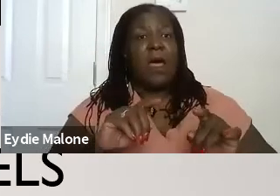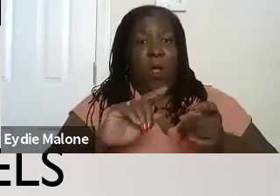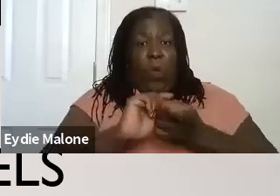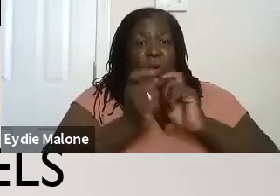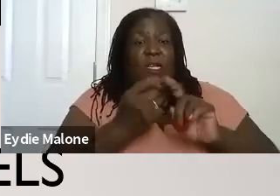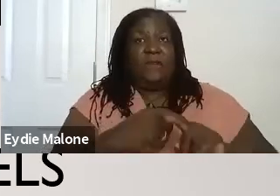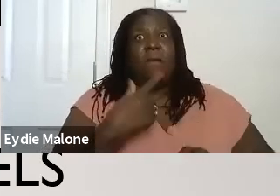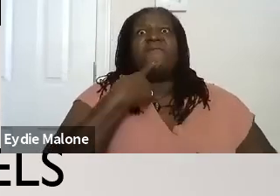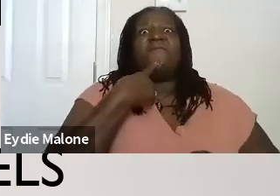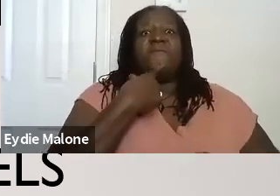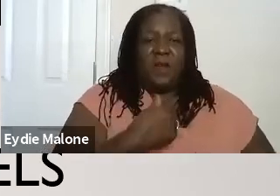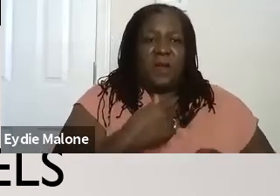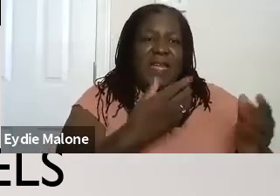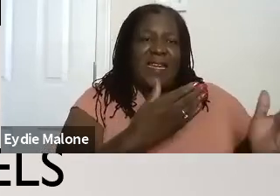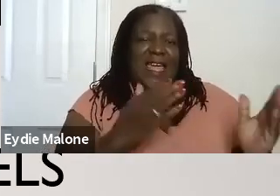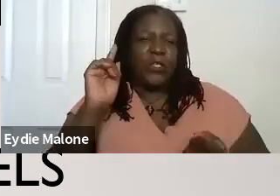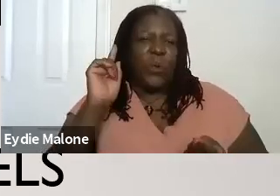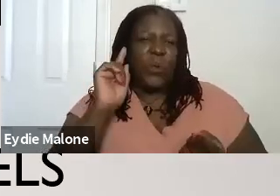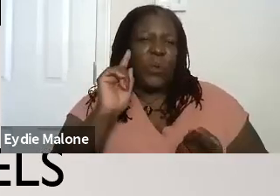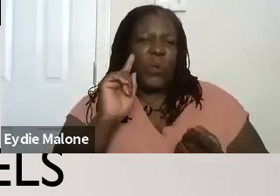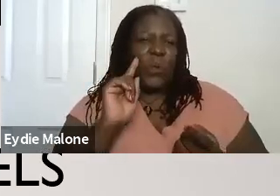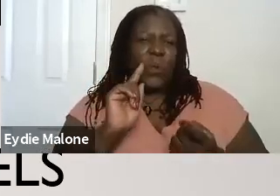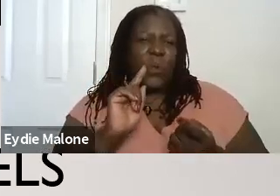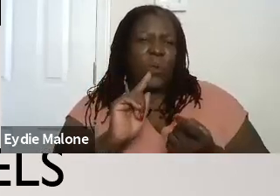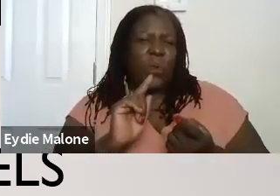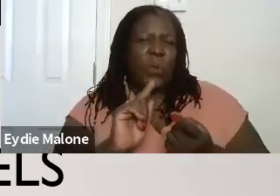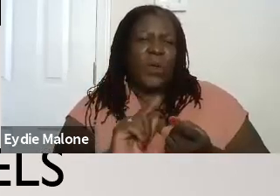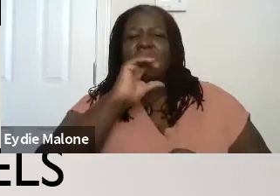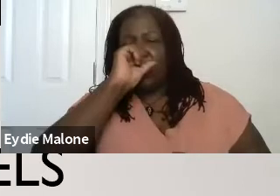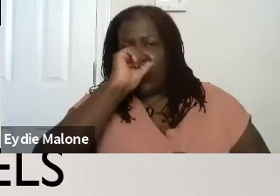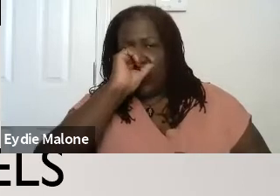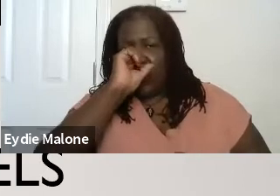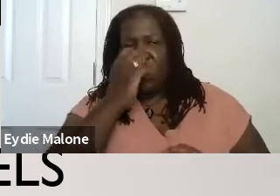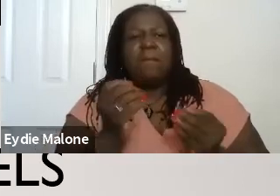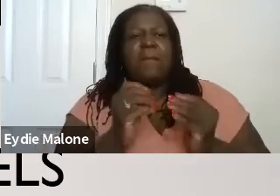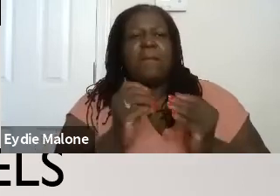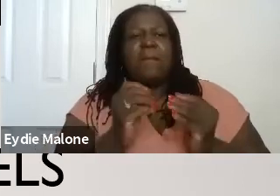ago to now starting to cool off a little bit in terms of the frequency of diseases that